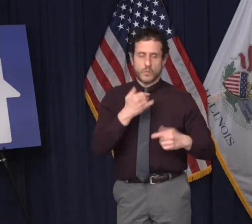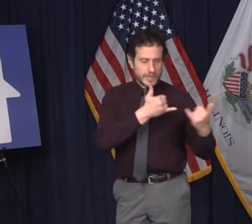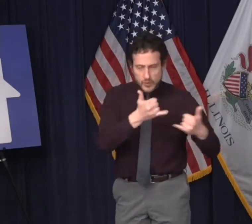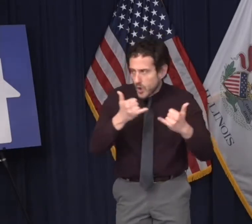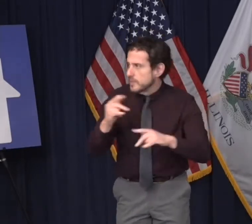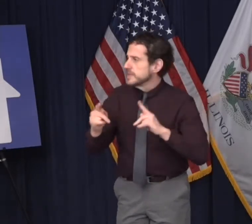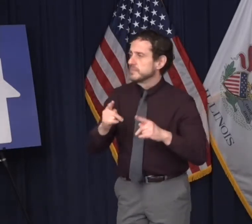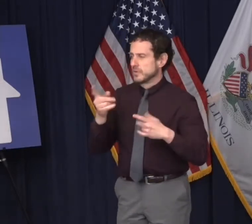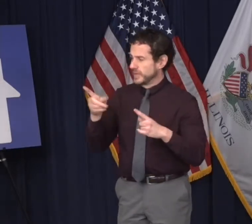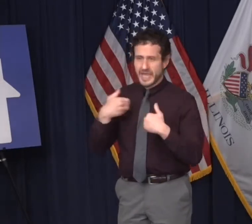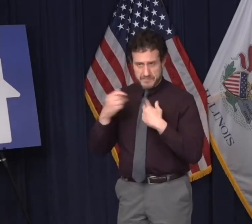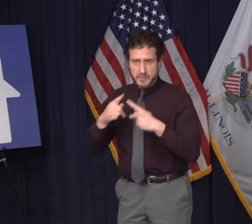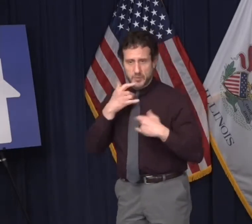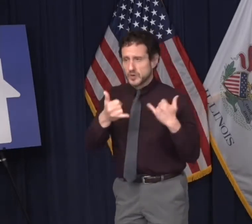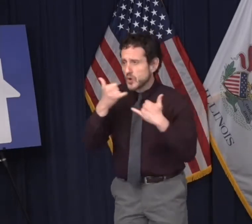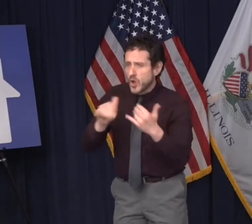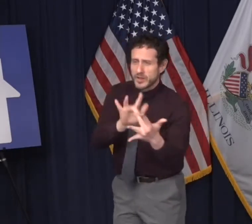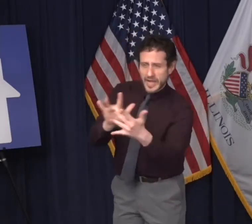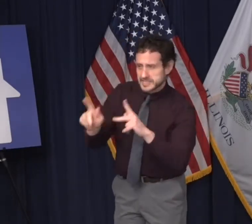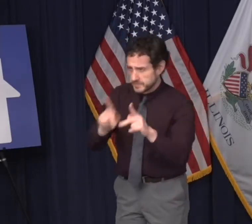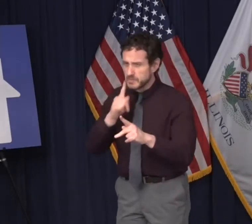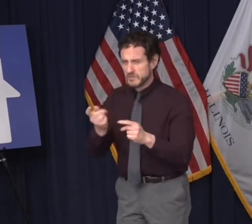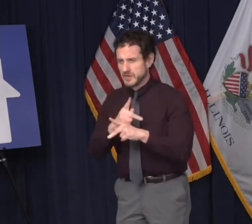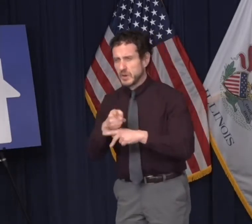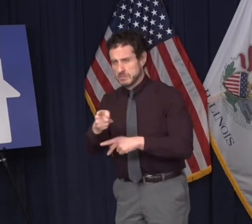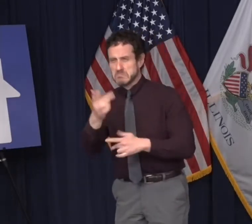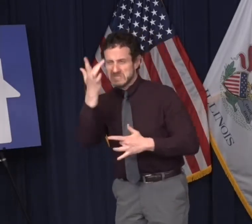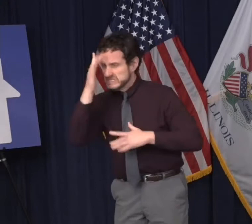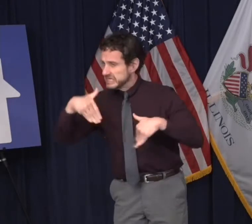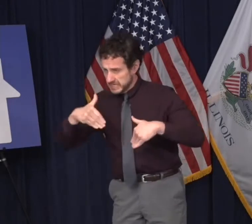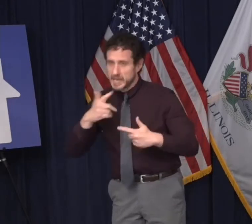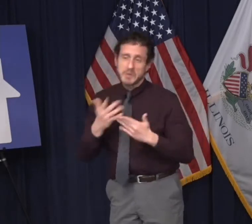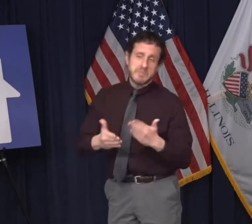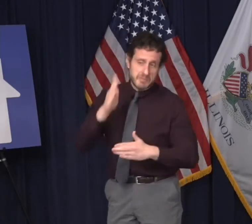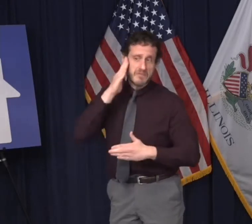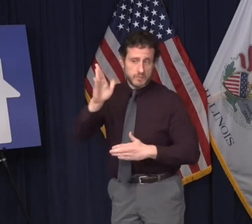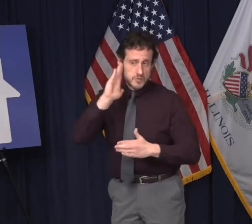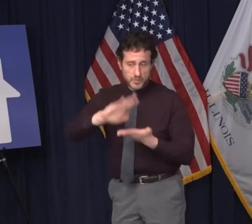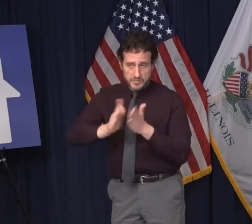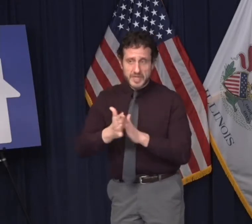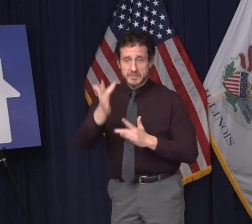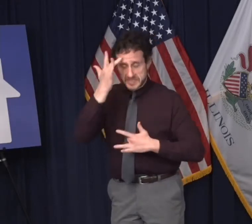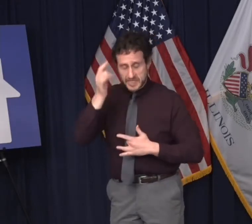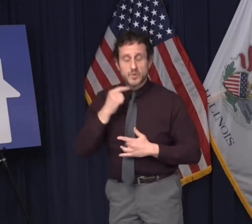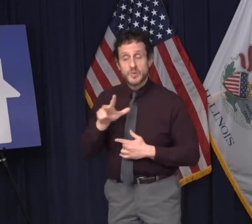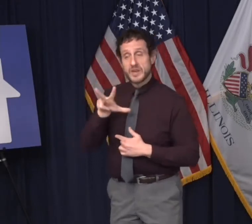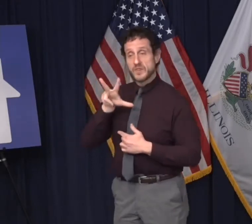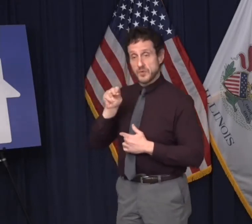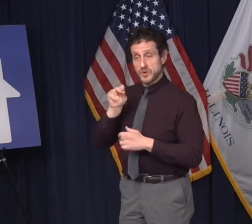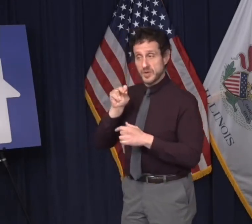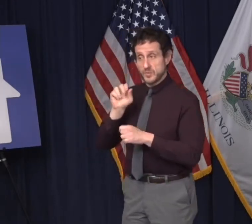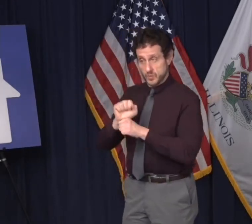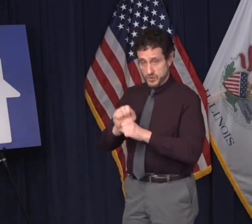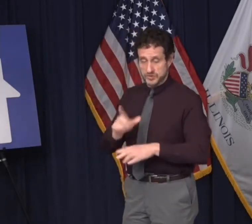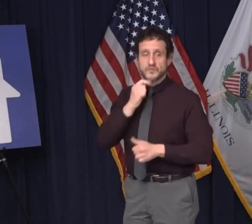RIGHT NOW BASED ON OUR CURRENT RATES OF SPREAD, WE ARE LOOKING AT A BENCHMARK THAT COULD APPROACH 30 WORKERS PER 100,000